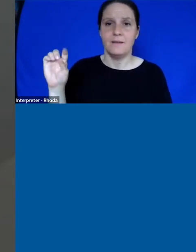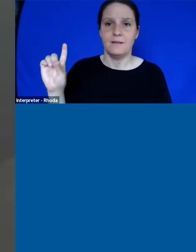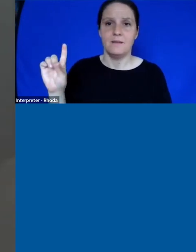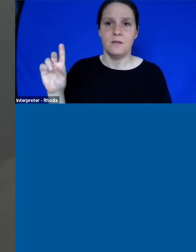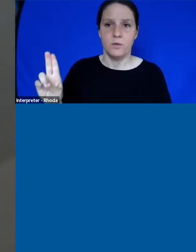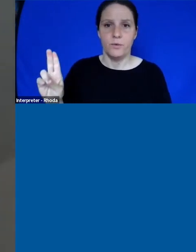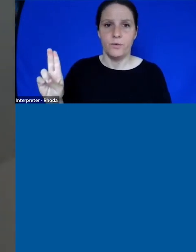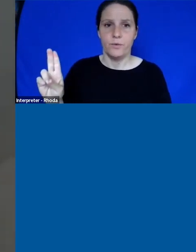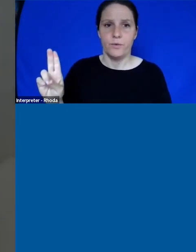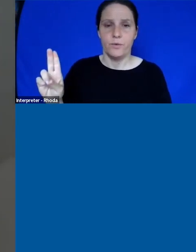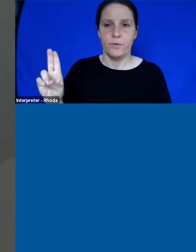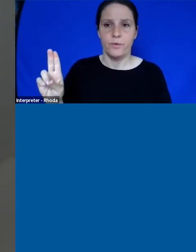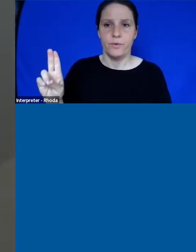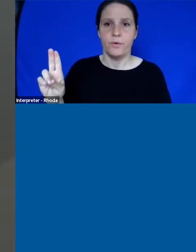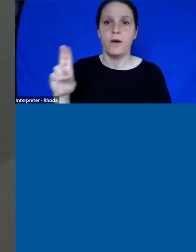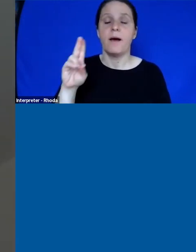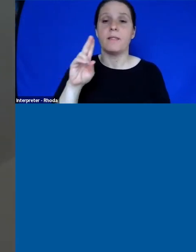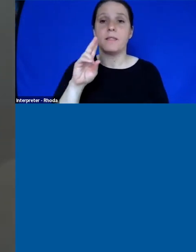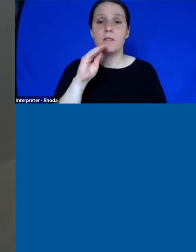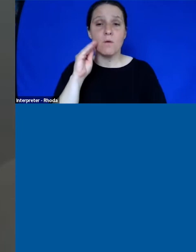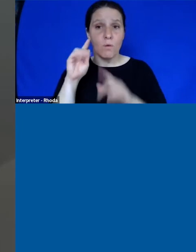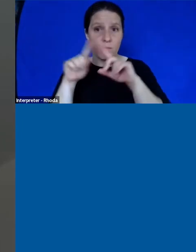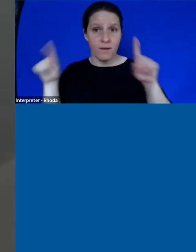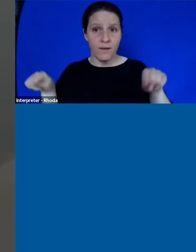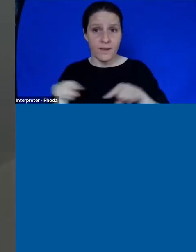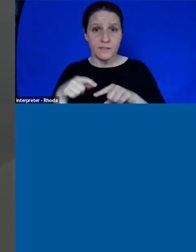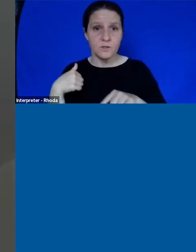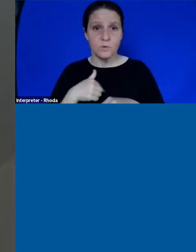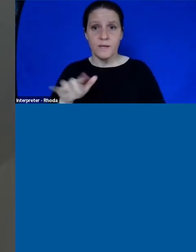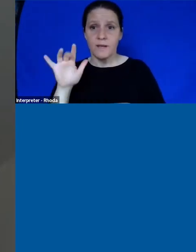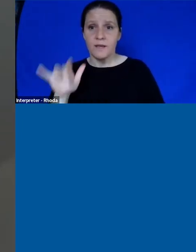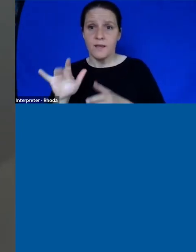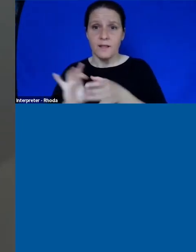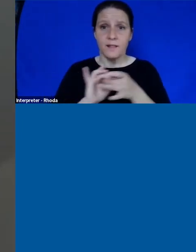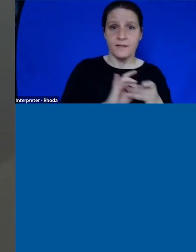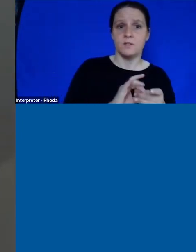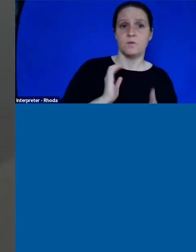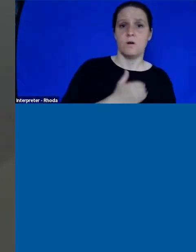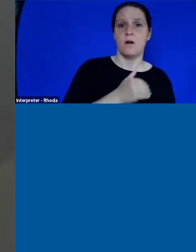And I believe on the homepage, we actually link to our DYI checklist